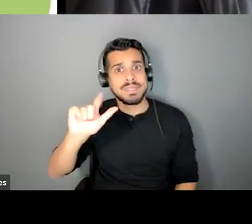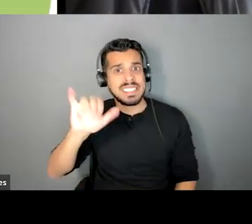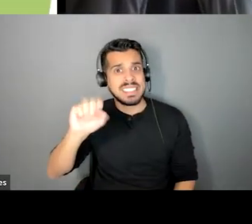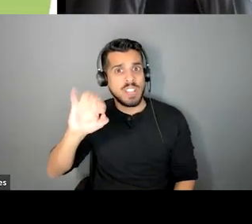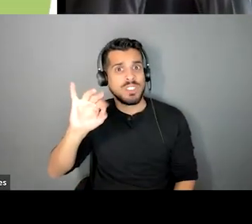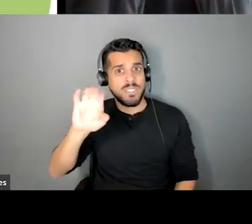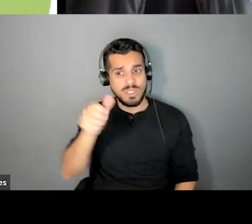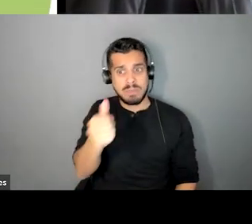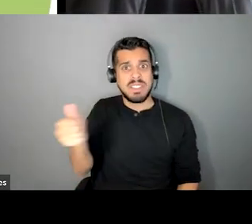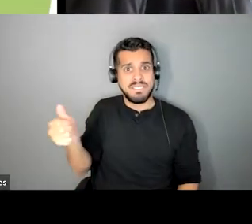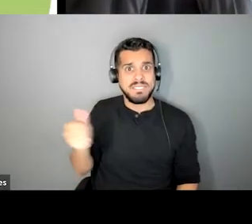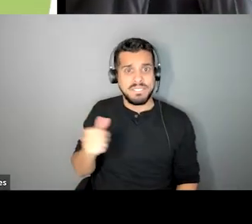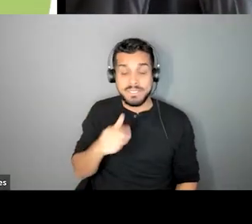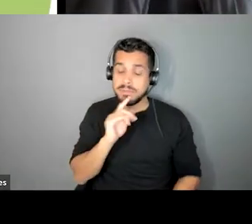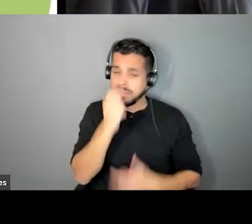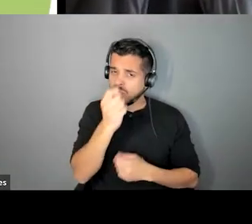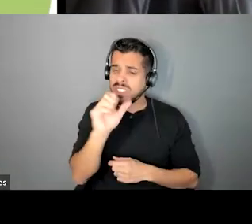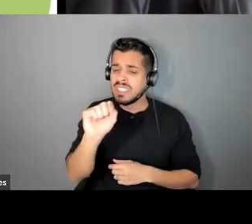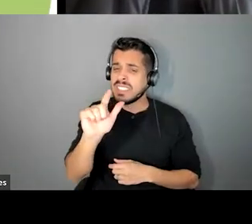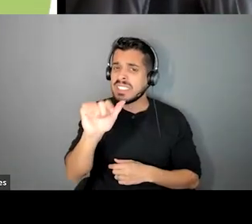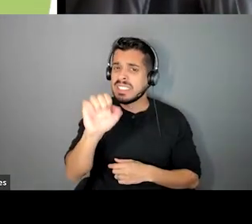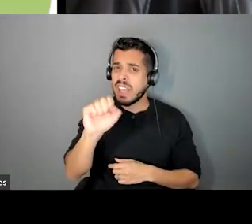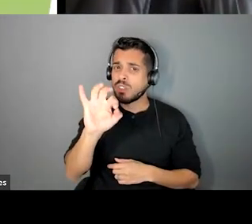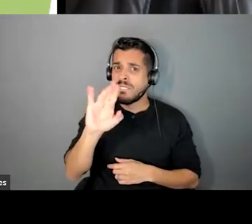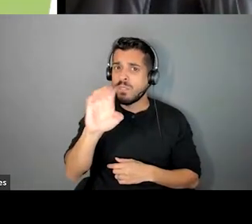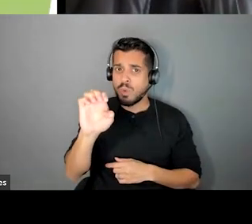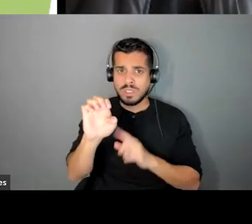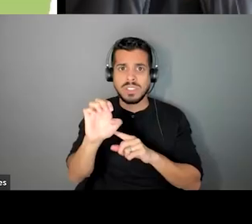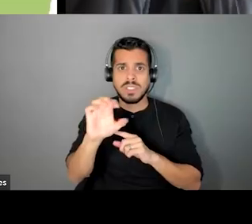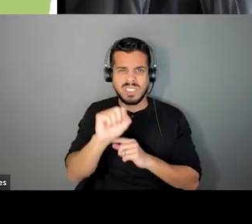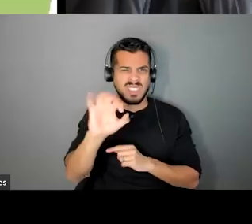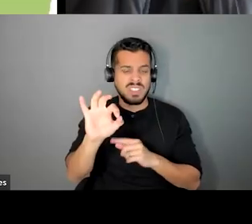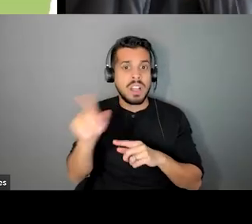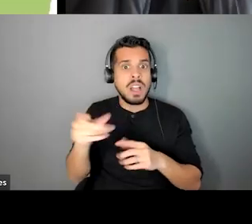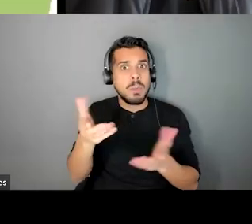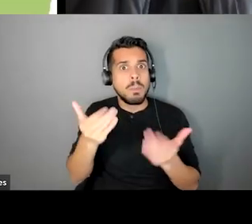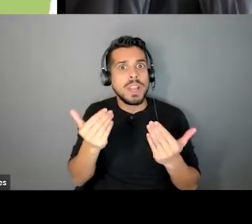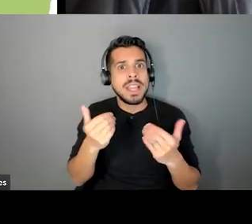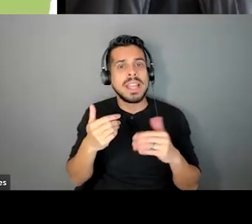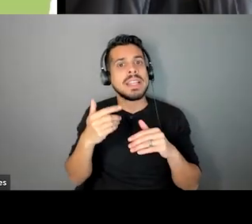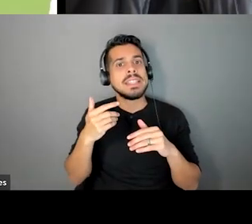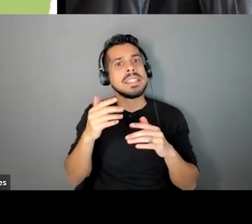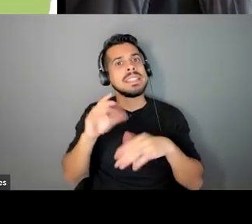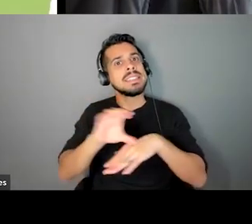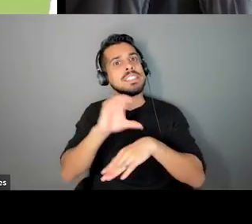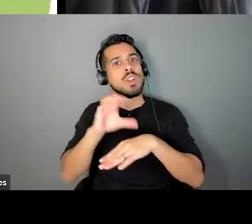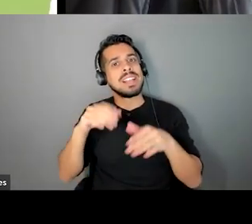And interestingly enough, Salesforce, um... are bringing in digital accessibility apprentices to help their journey